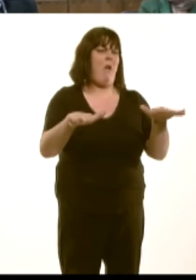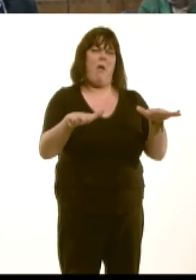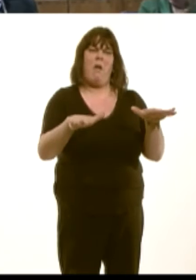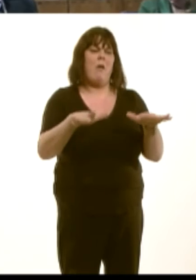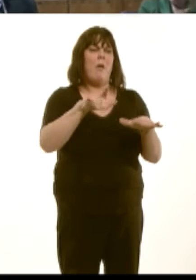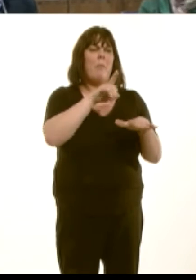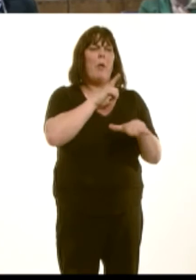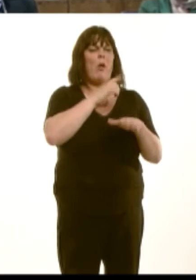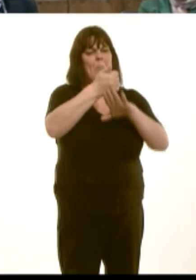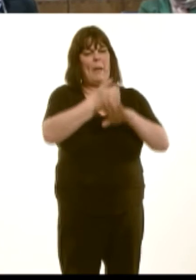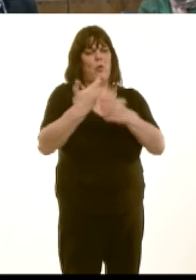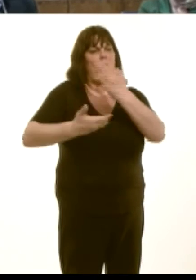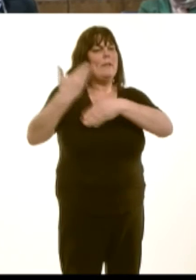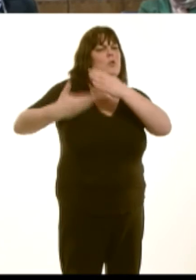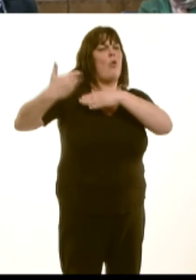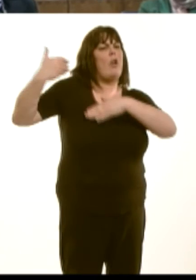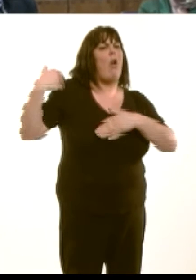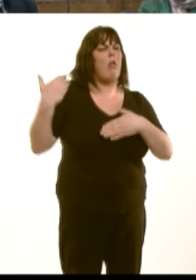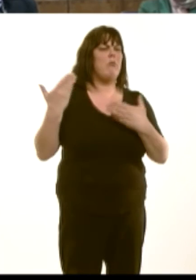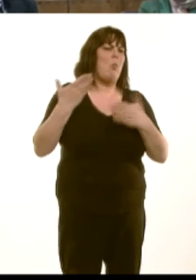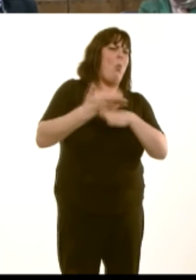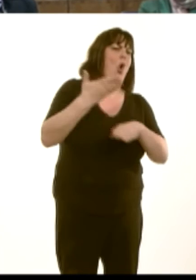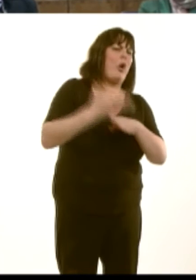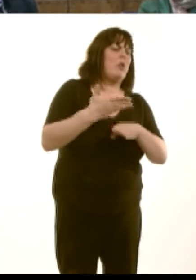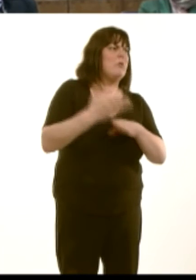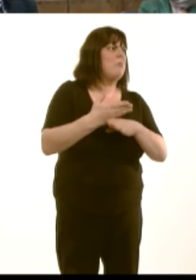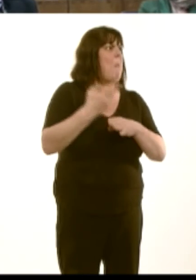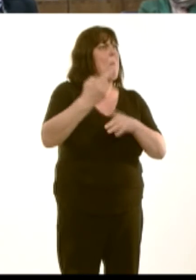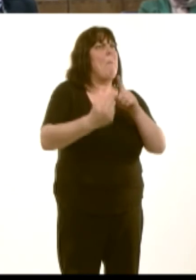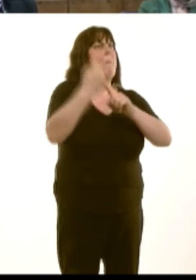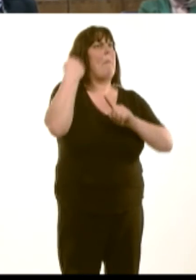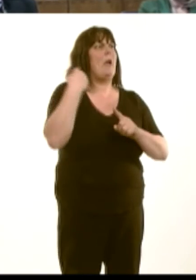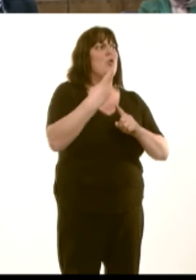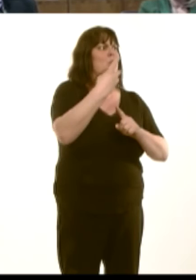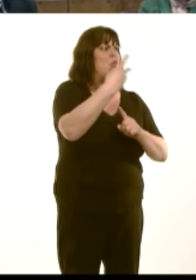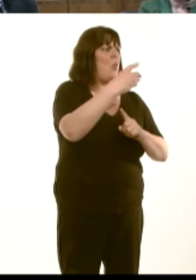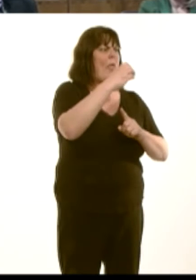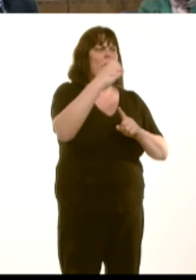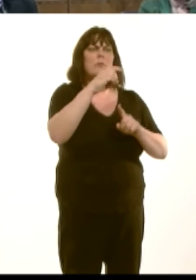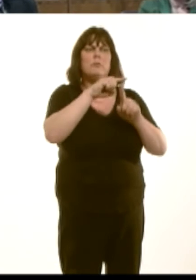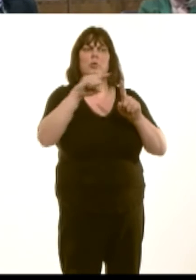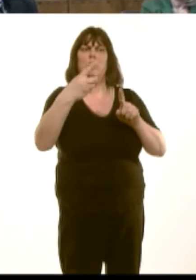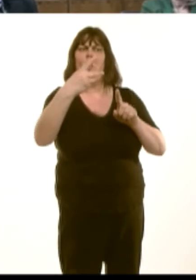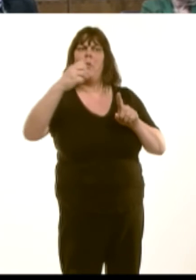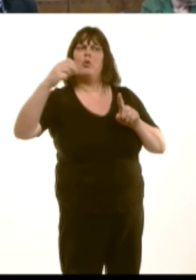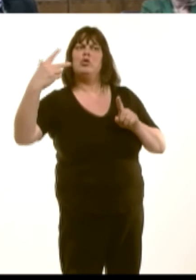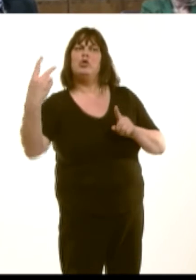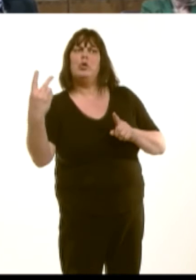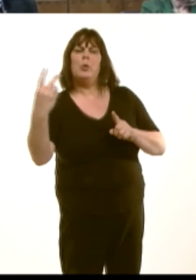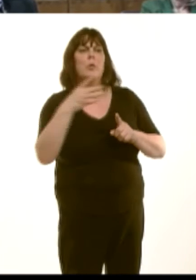on historic activity back in 2000-02, regarding people on the same type of farm with the same